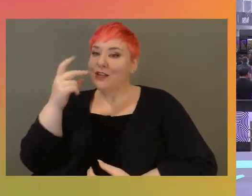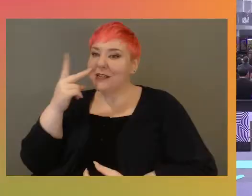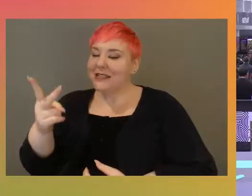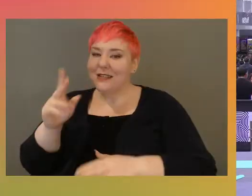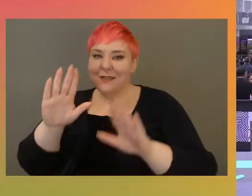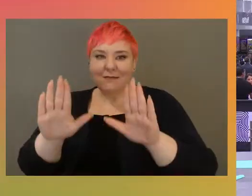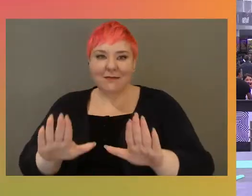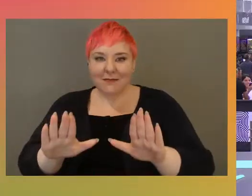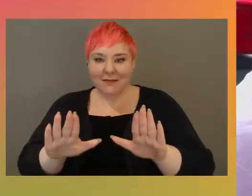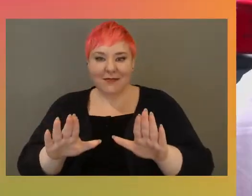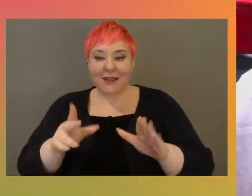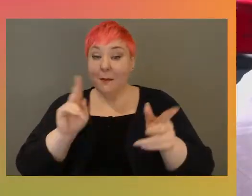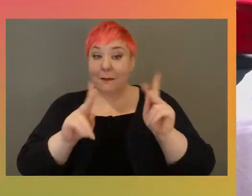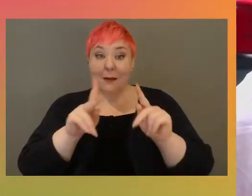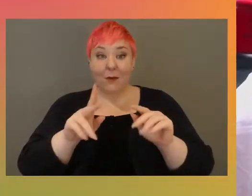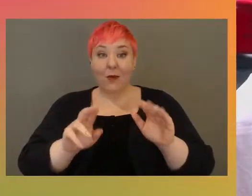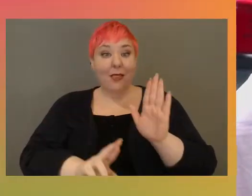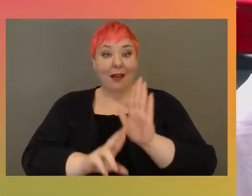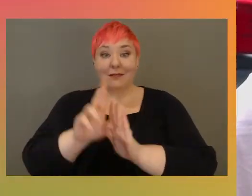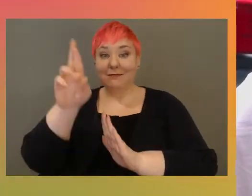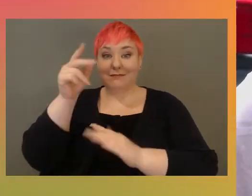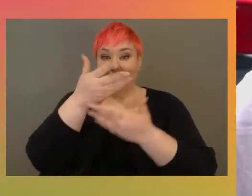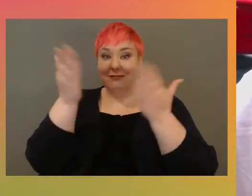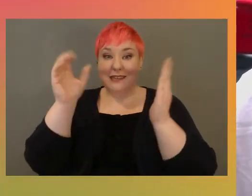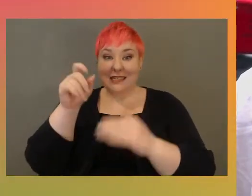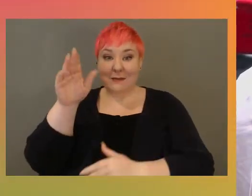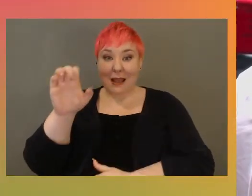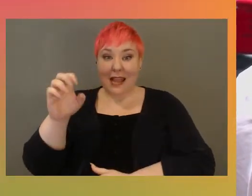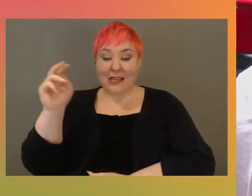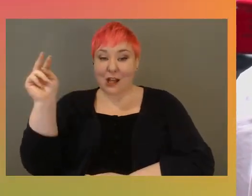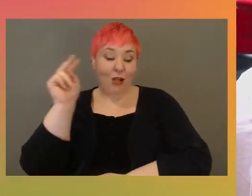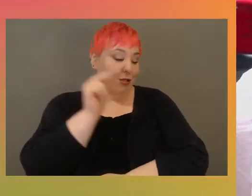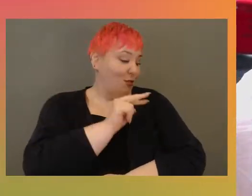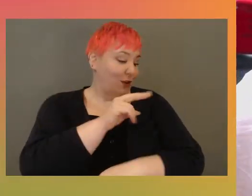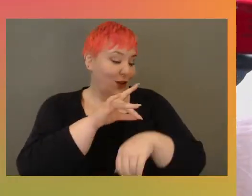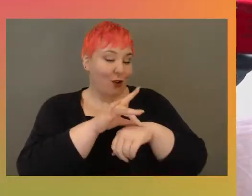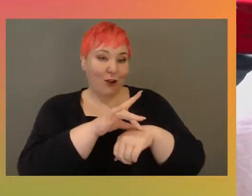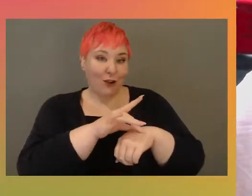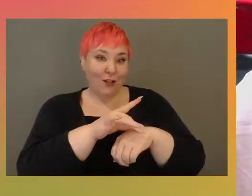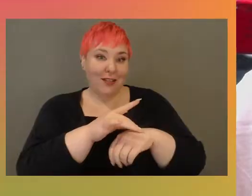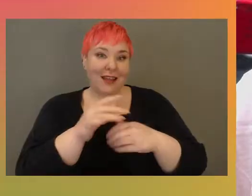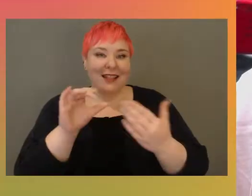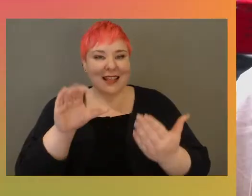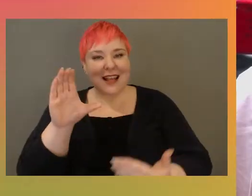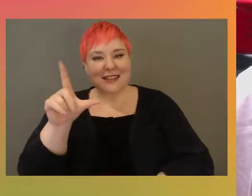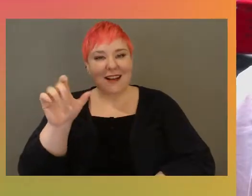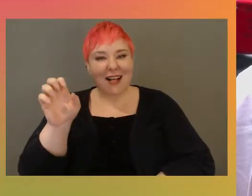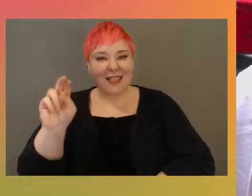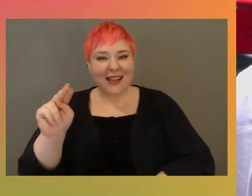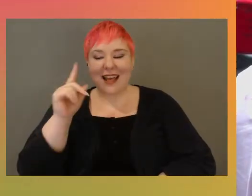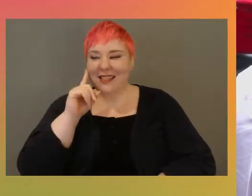STRING. I FOUND THAT SO POETIC. BUT YOU KNOW, WE DISCUSSED THE